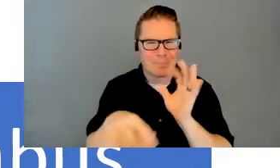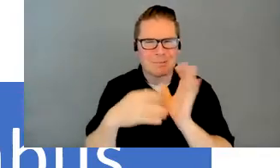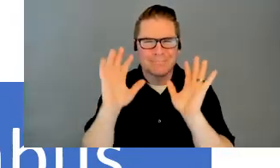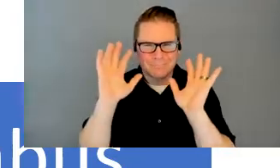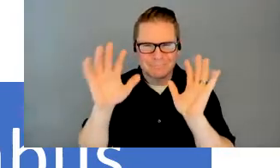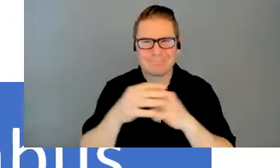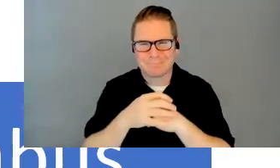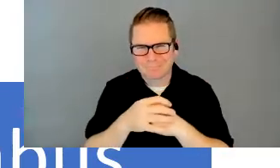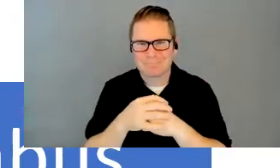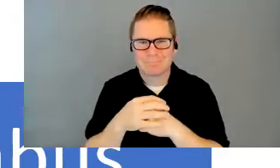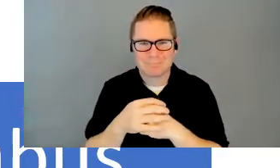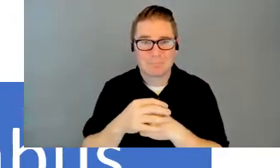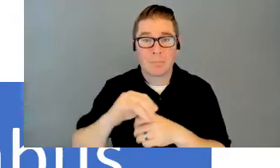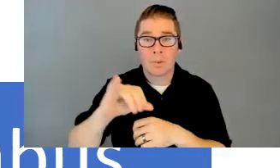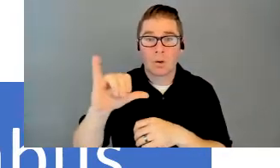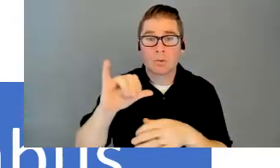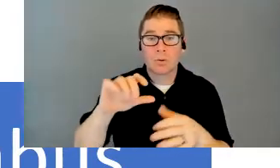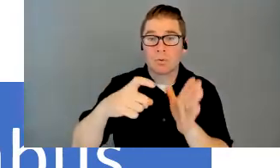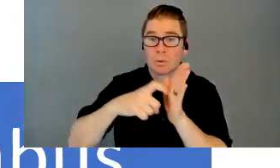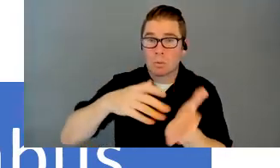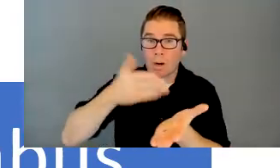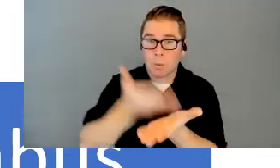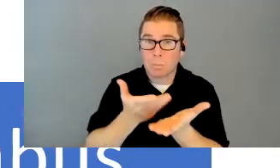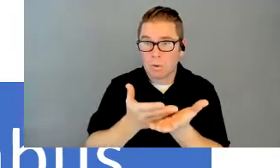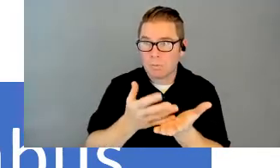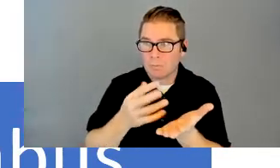requiring proof that puts a burden on students